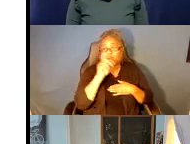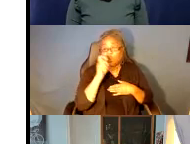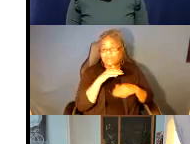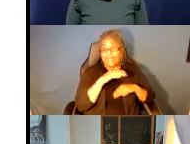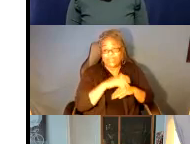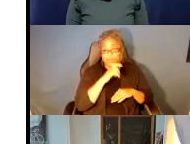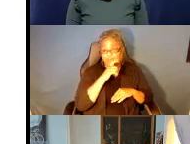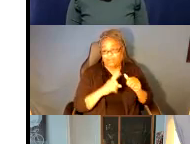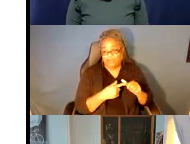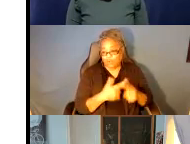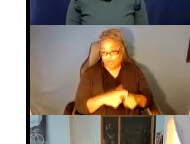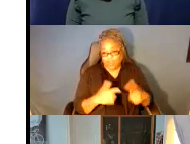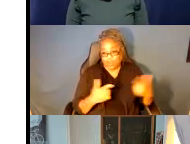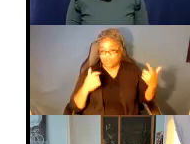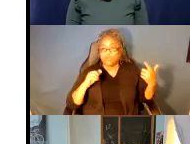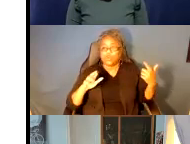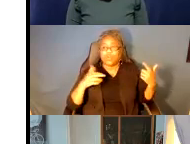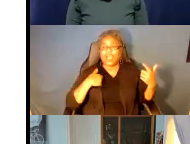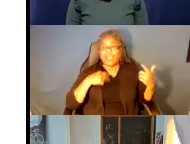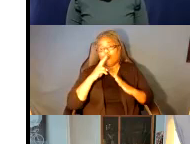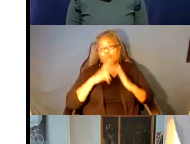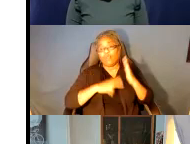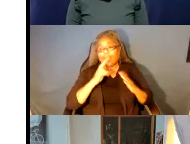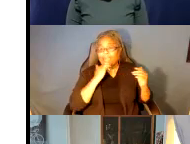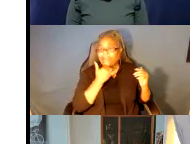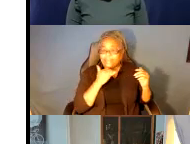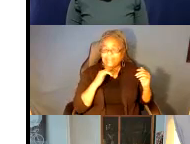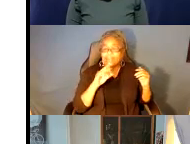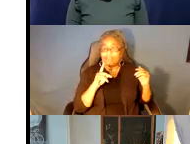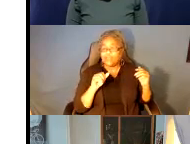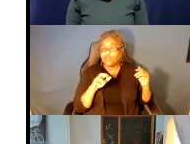or because they have a reading disorder such as dyslexia.